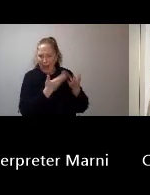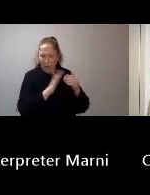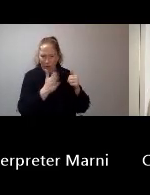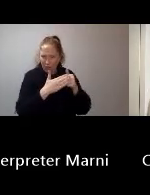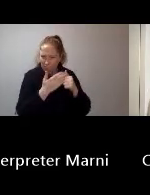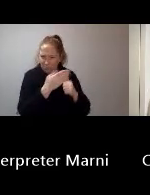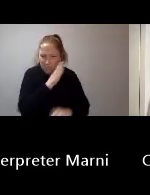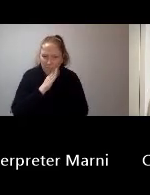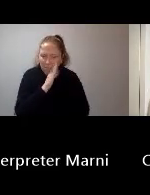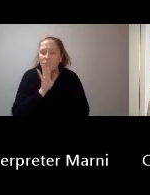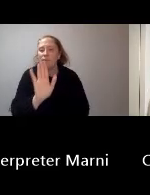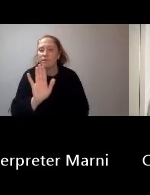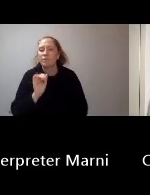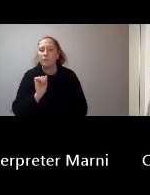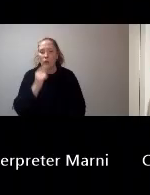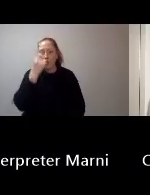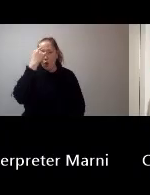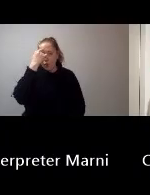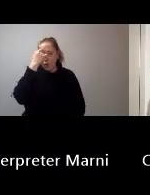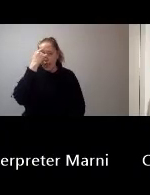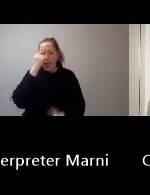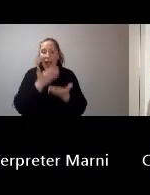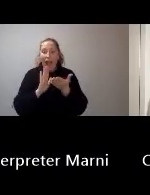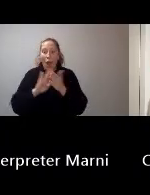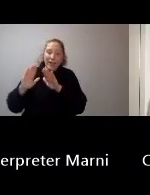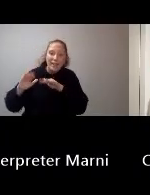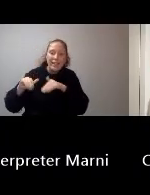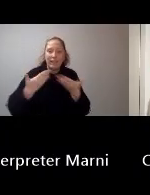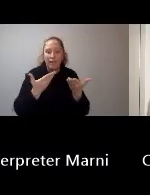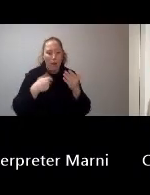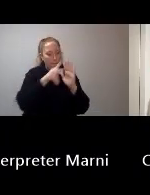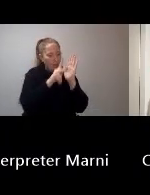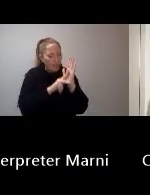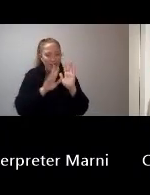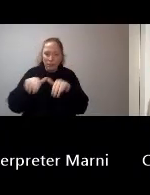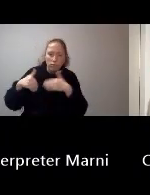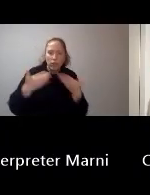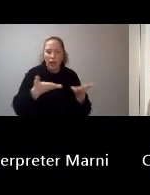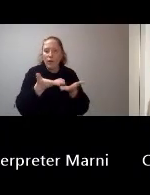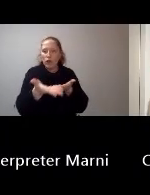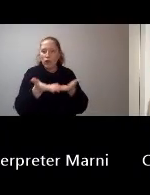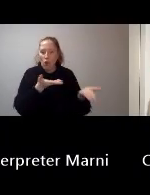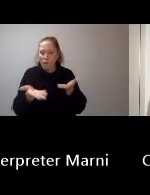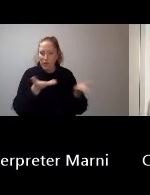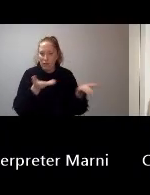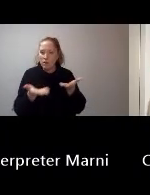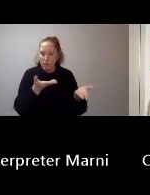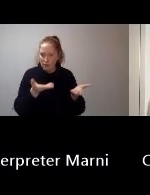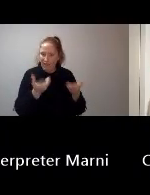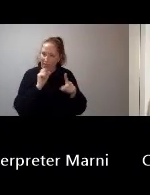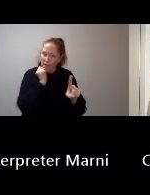I want you to think about inequitable delivery of both our policy and services. And you can see from this... This is Australian rules football.